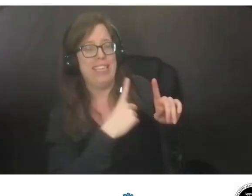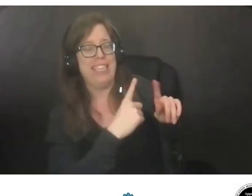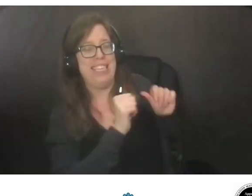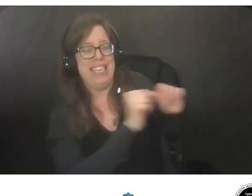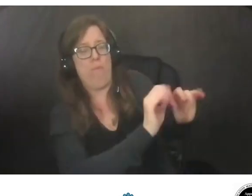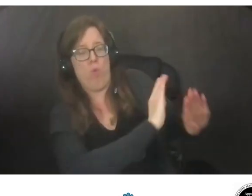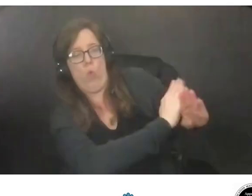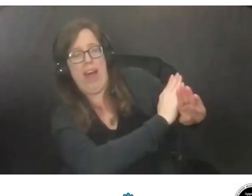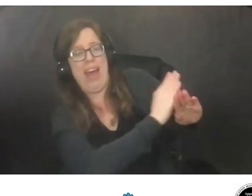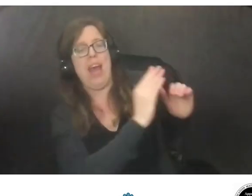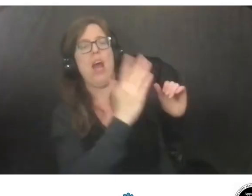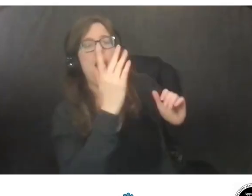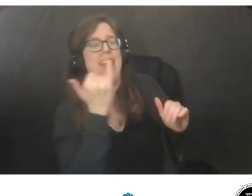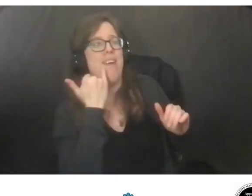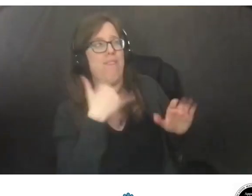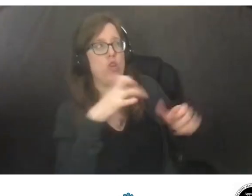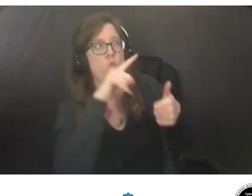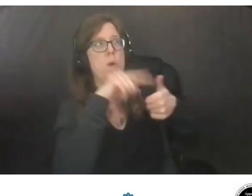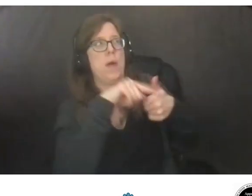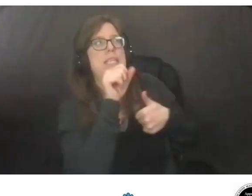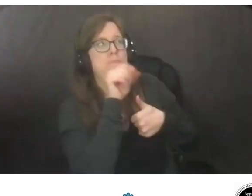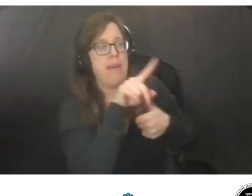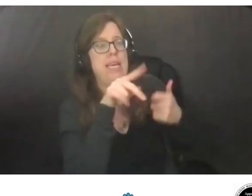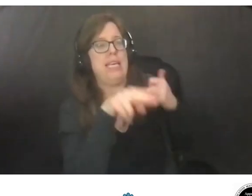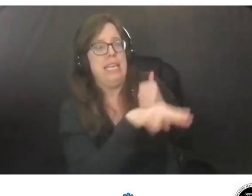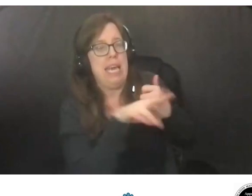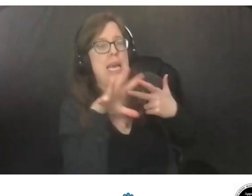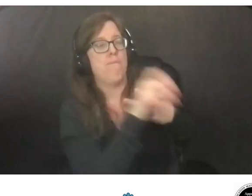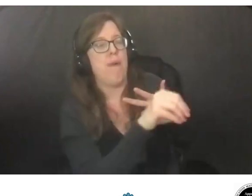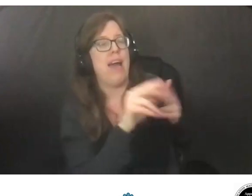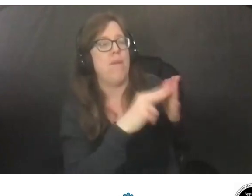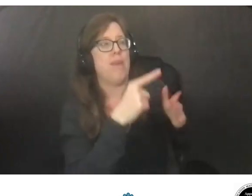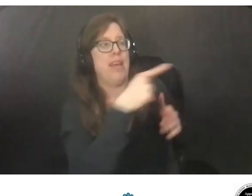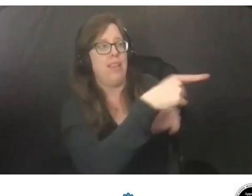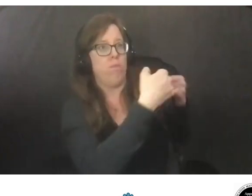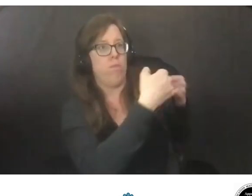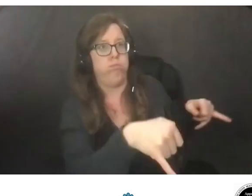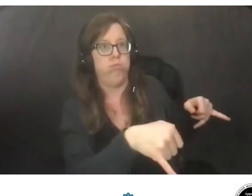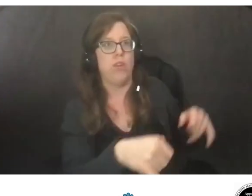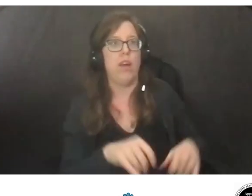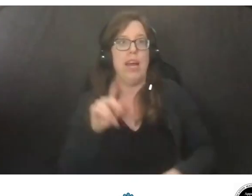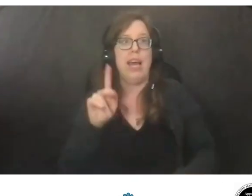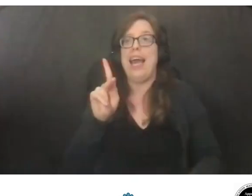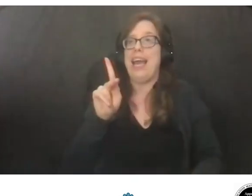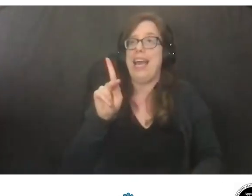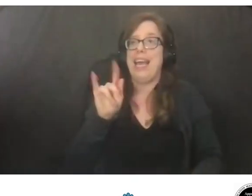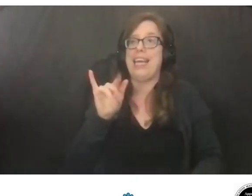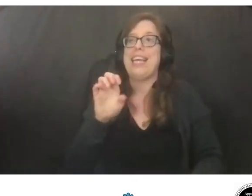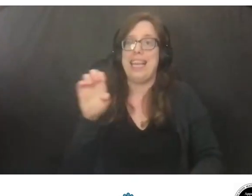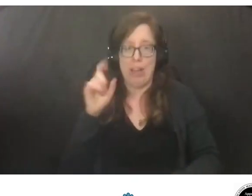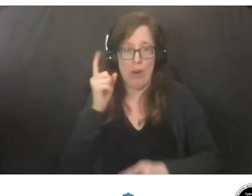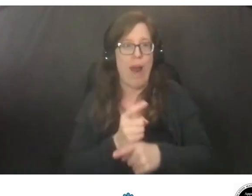doing these things because it keeps people out of my space. Kaycee: They won't control my hands anymore. Mm-hmm.